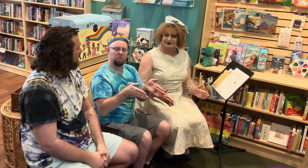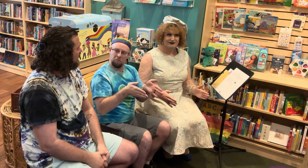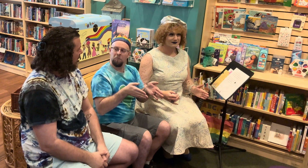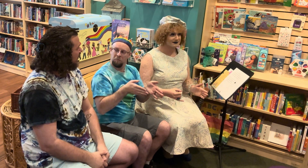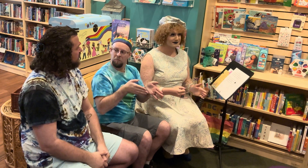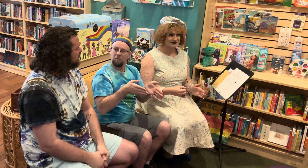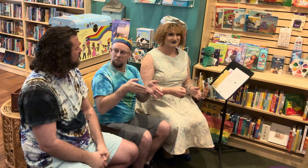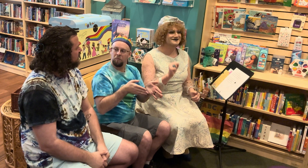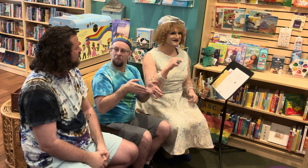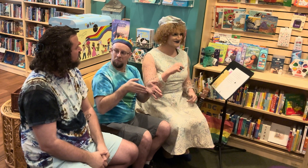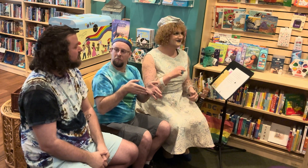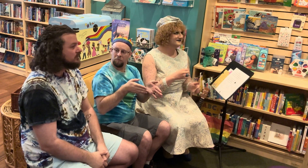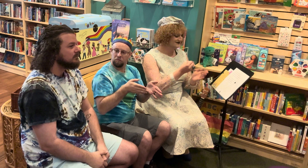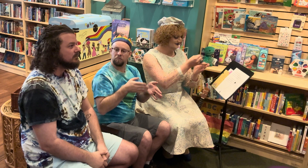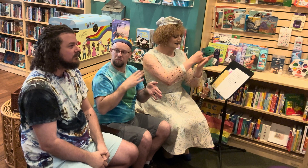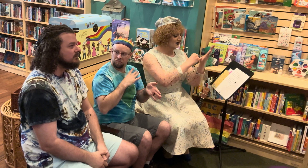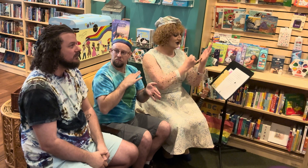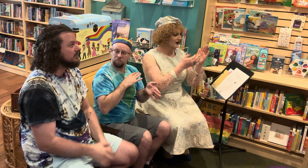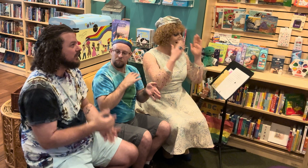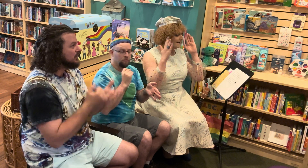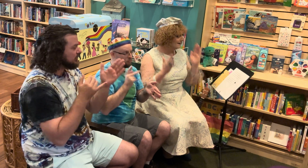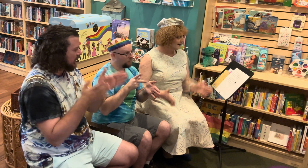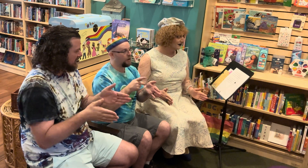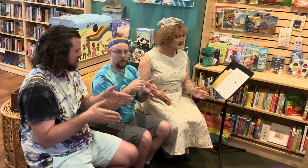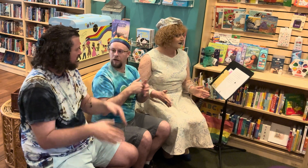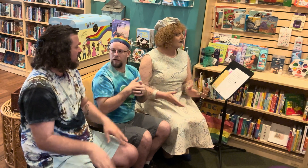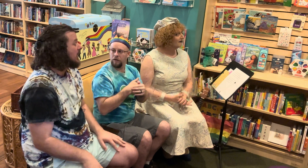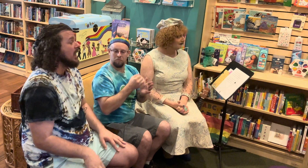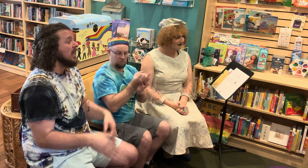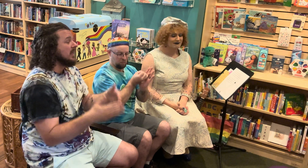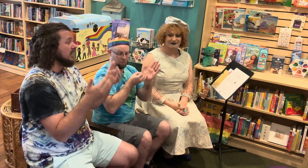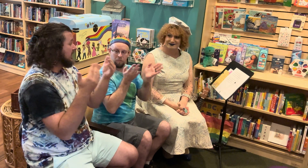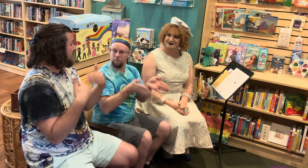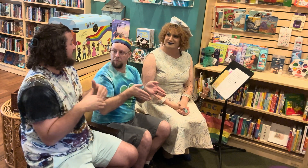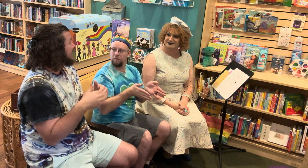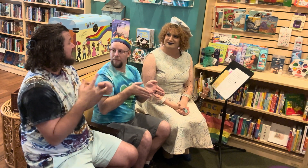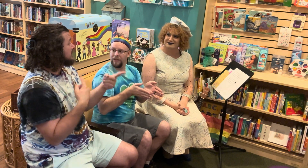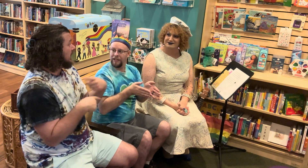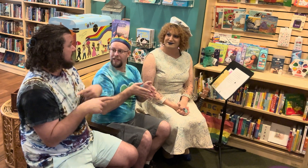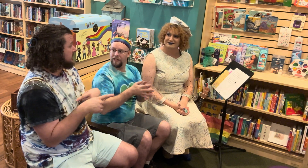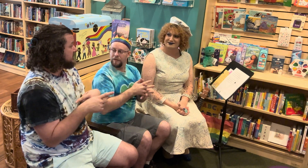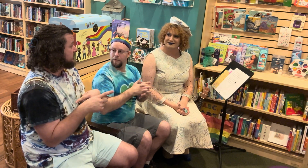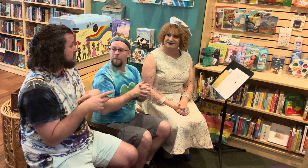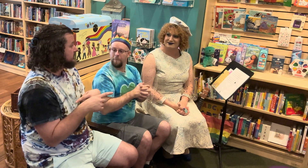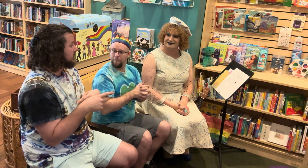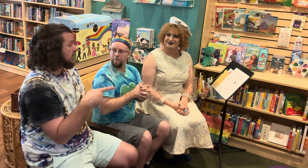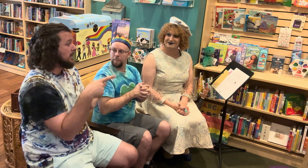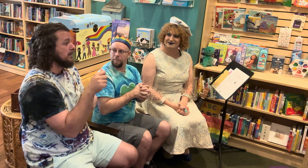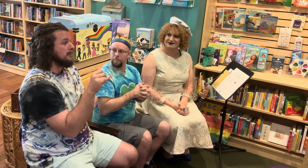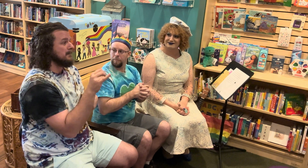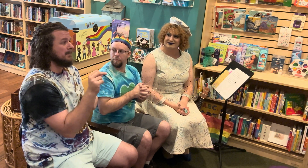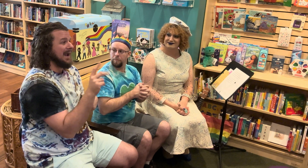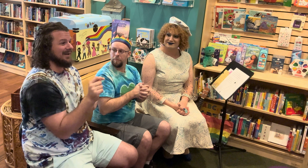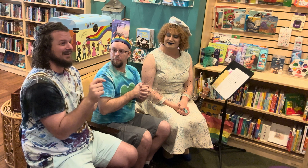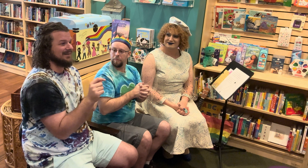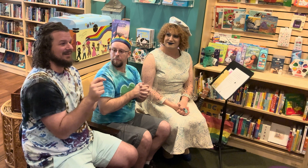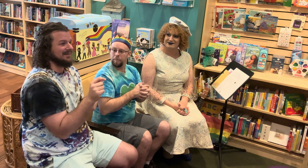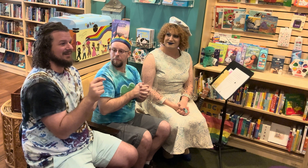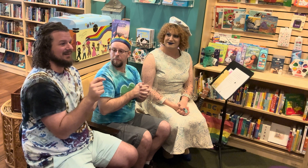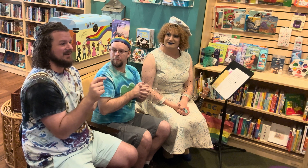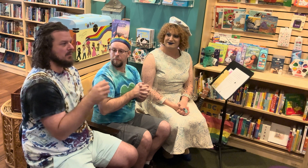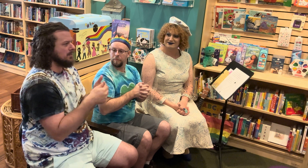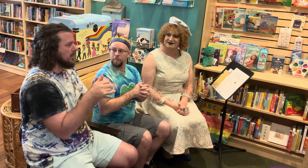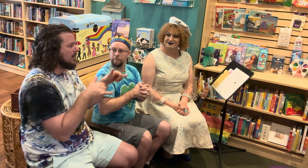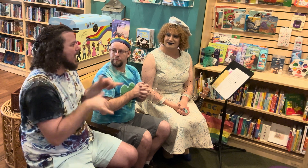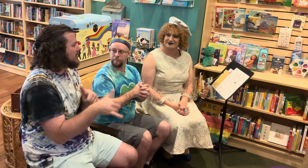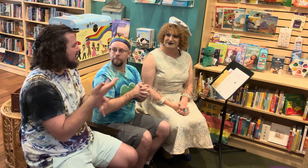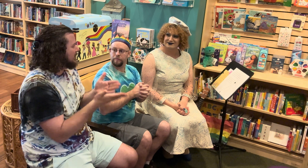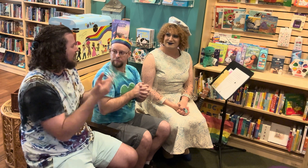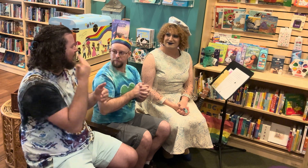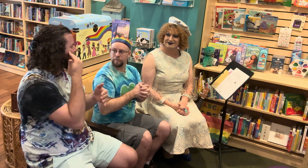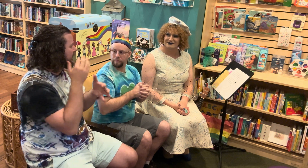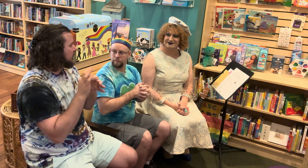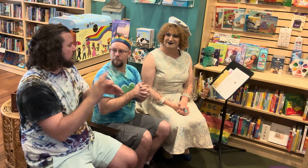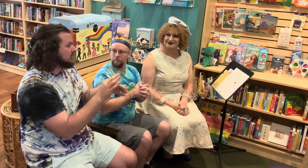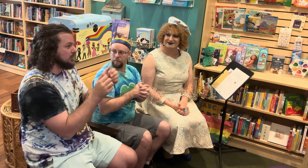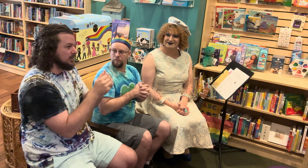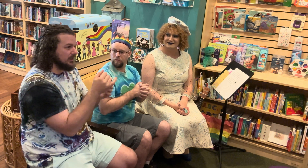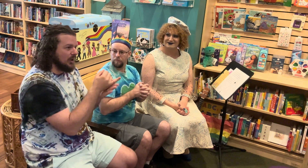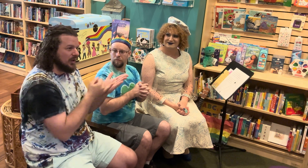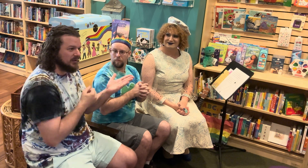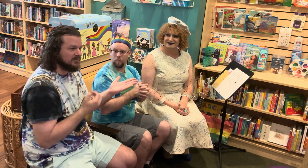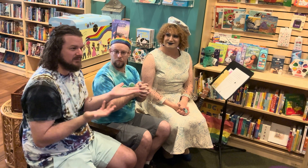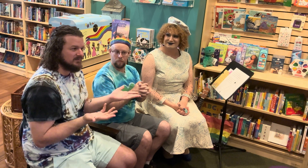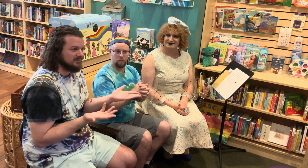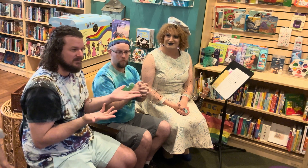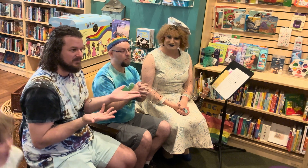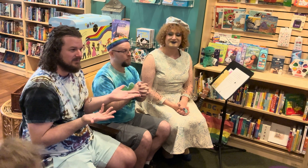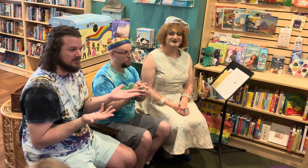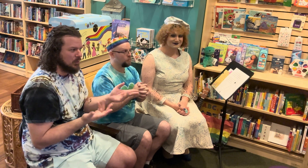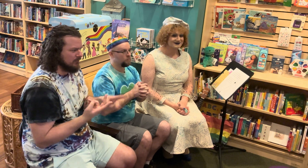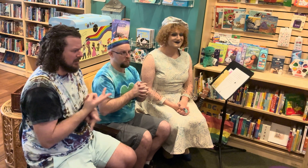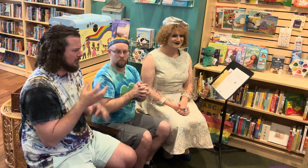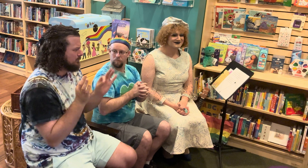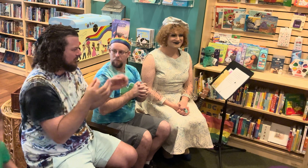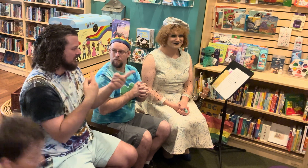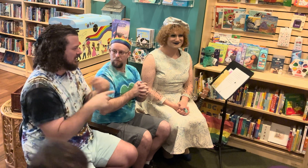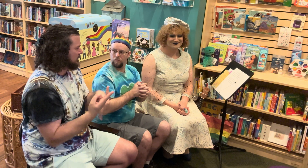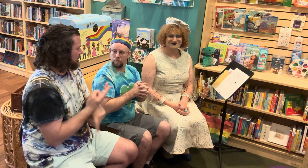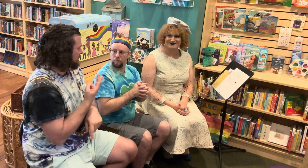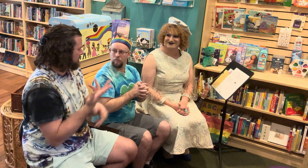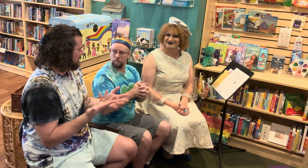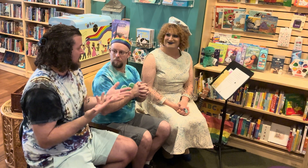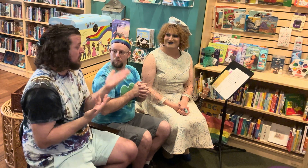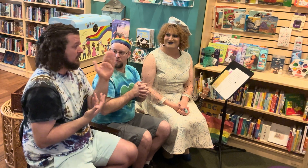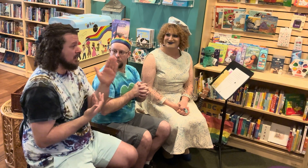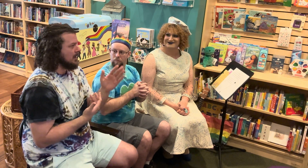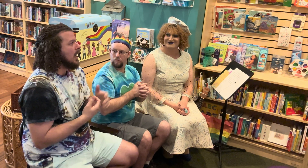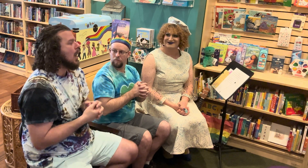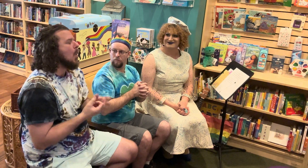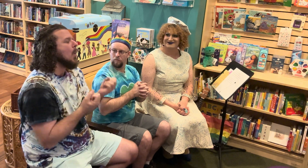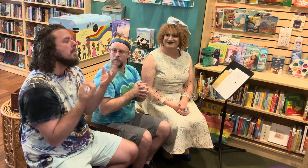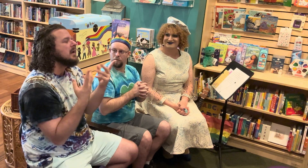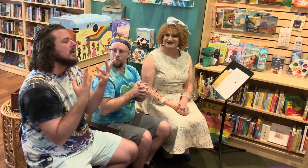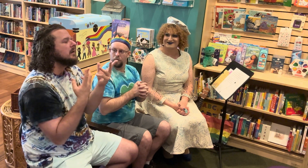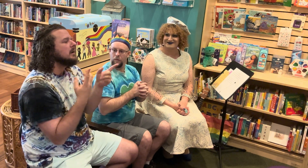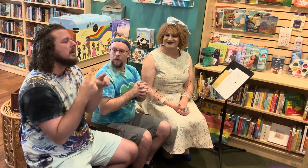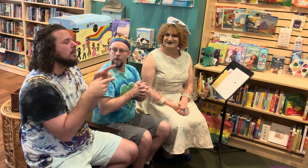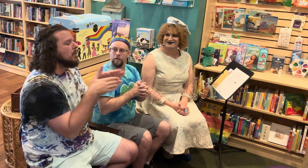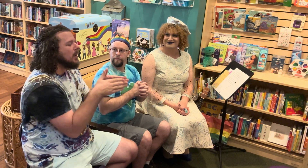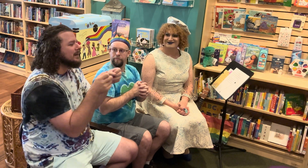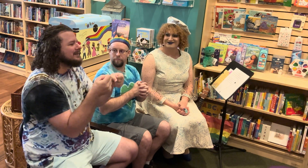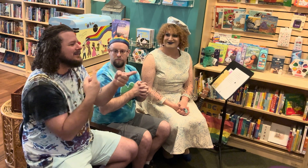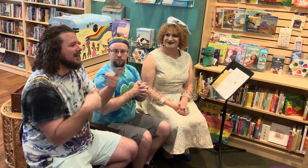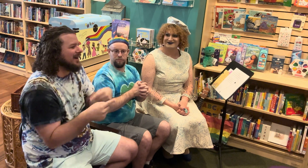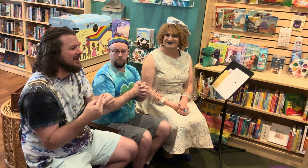who arts. "Artist." Next sign: "paint." That's a very common thing to know in conjunction with art. So, there